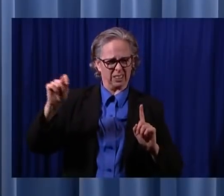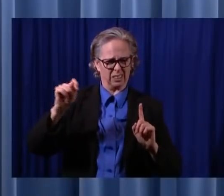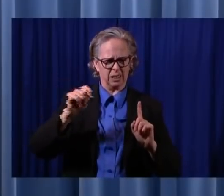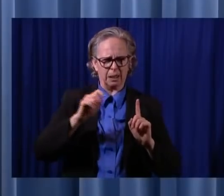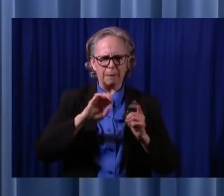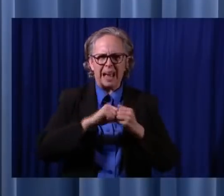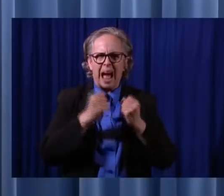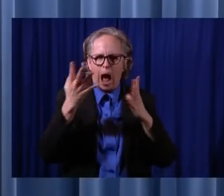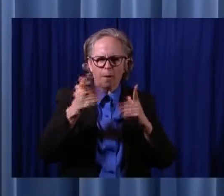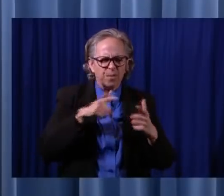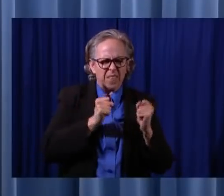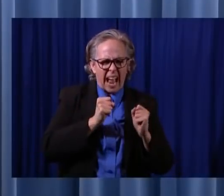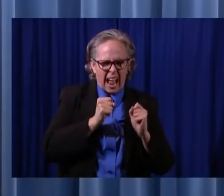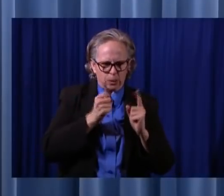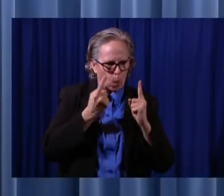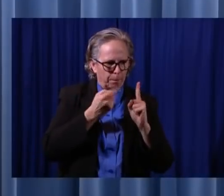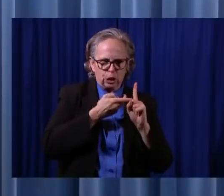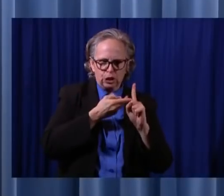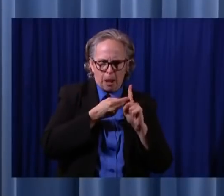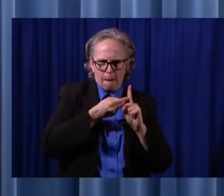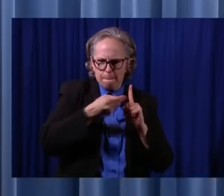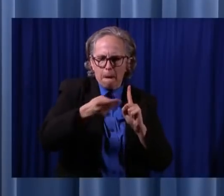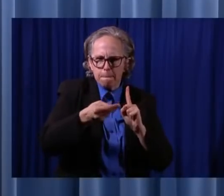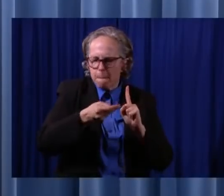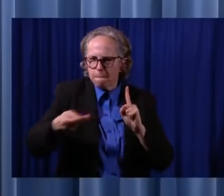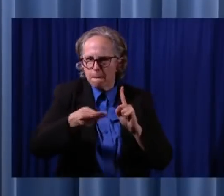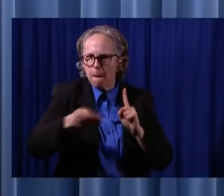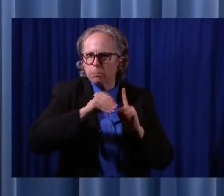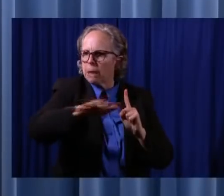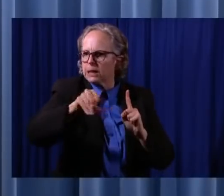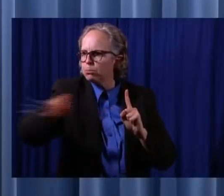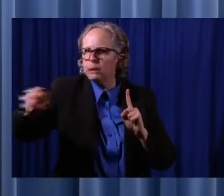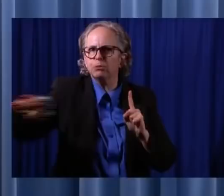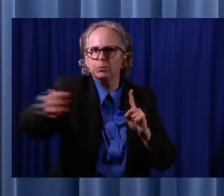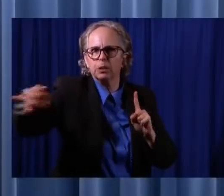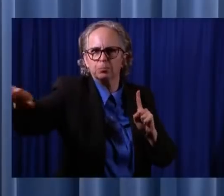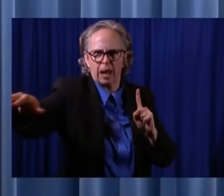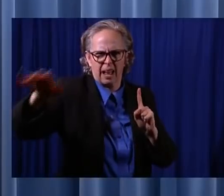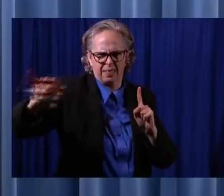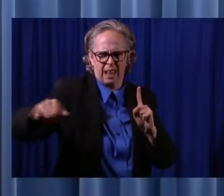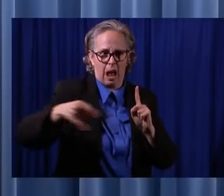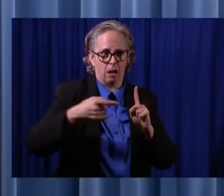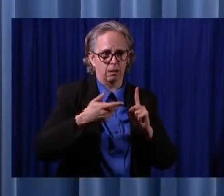SO WE'VE TALKED ABOUT HOW CONTAGIOUS COVID-19 IS AND HOW